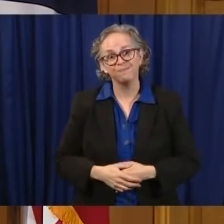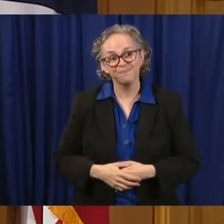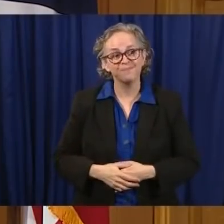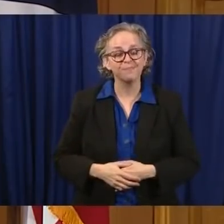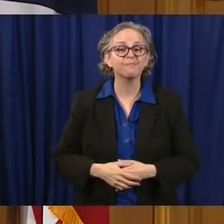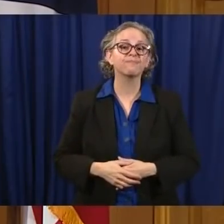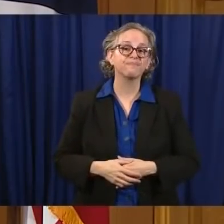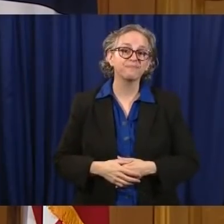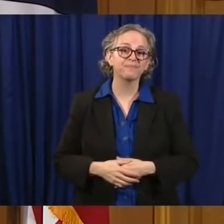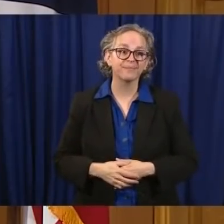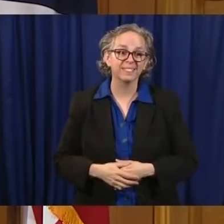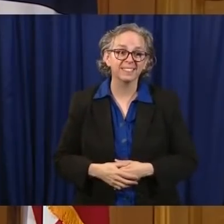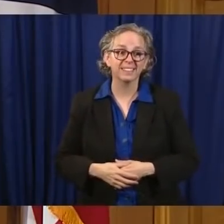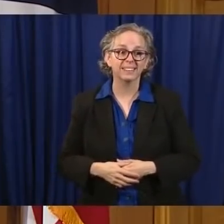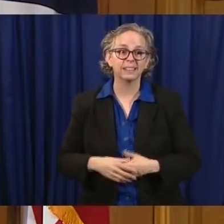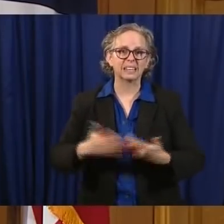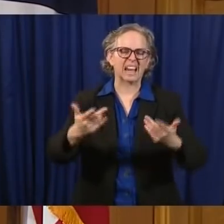THE MEDICAL PERSONNEL, AND THE